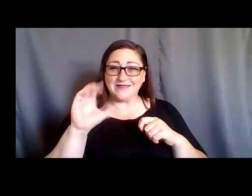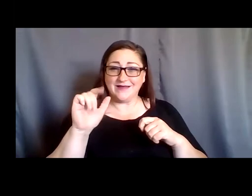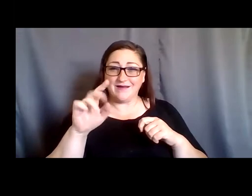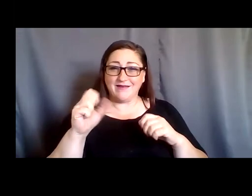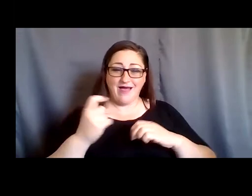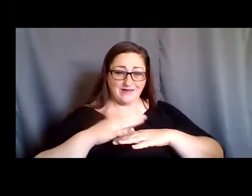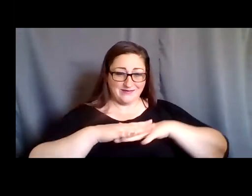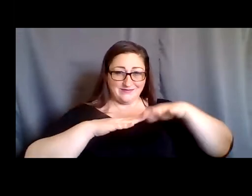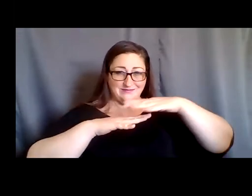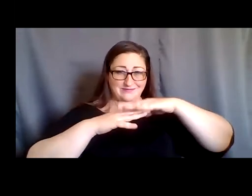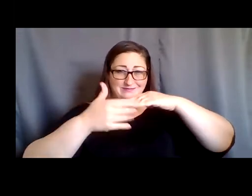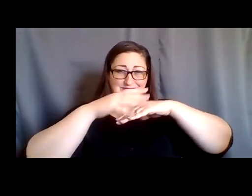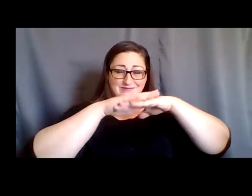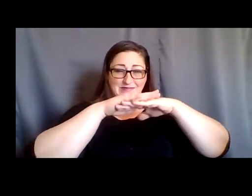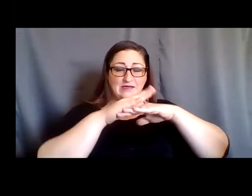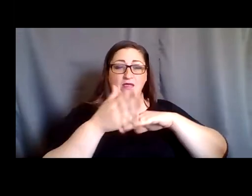Centering the voices of women,